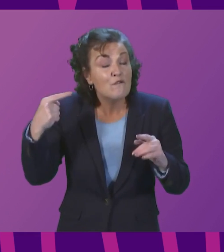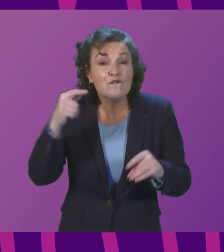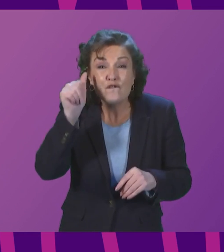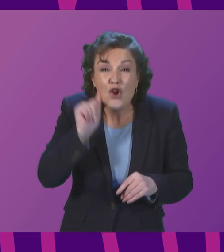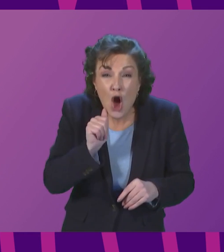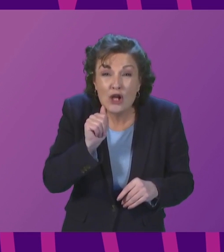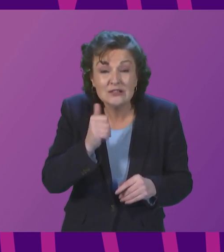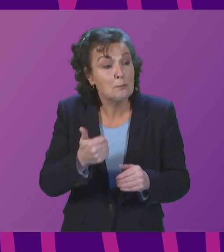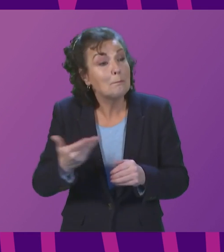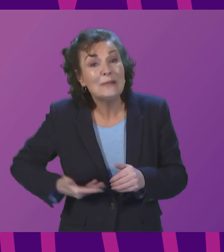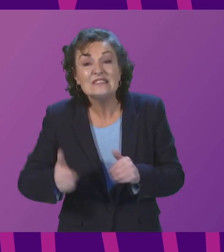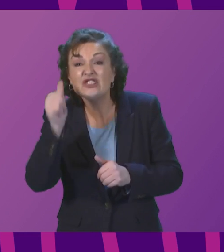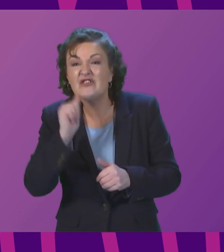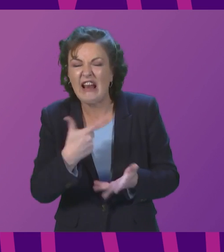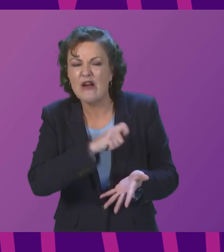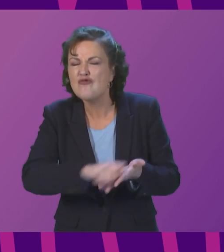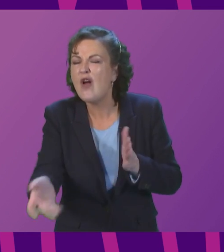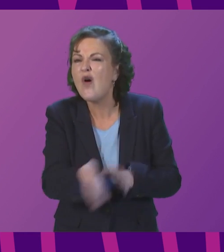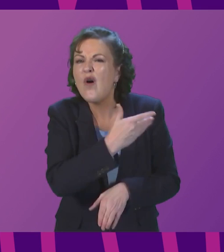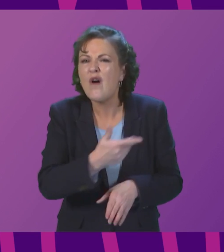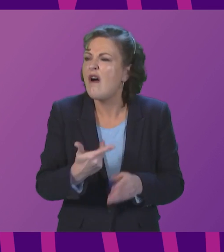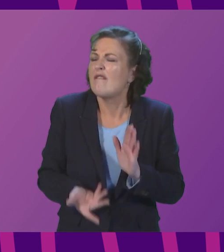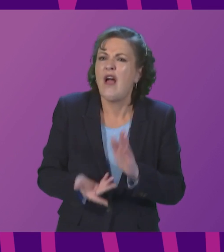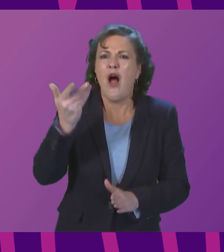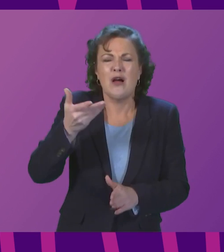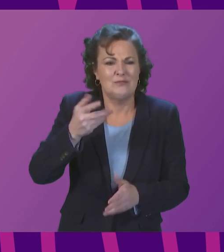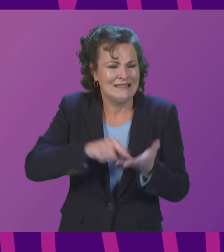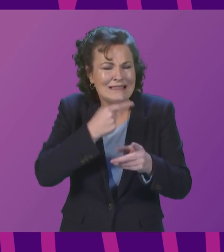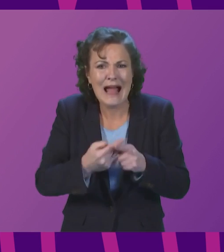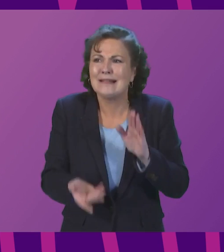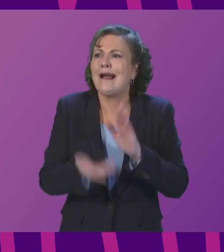The SNP increases water charges, increases rail fares while taxing people to park at